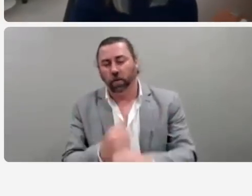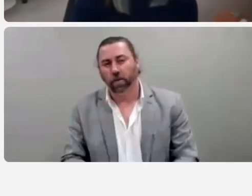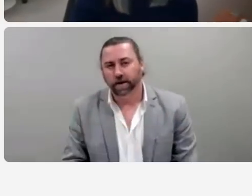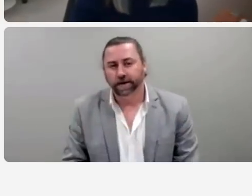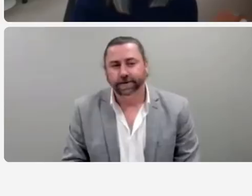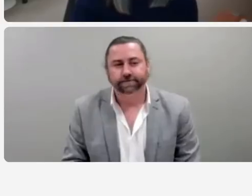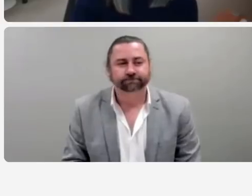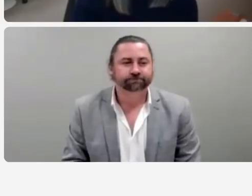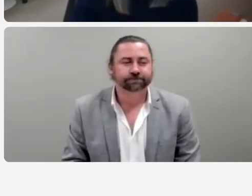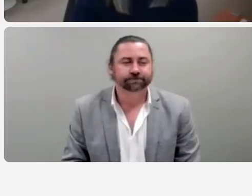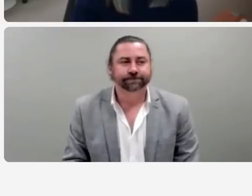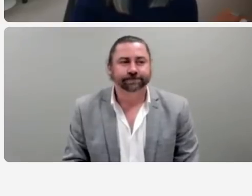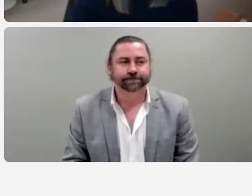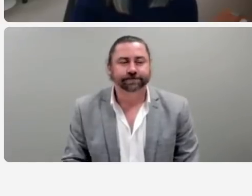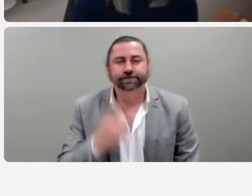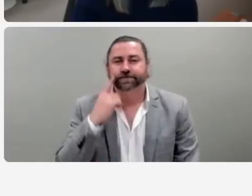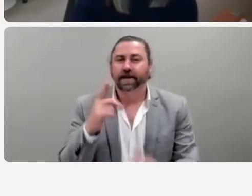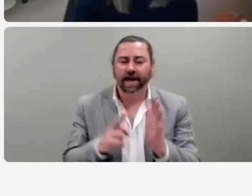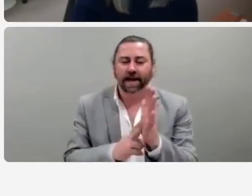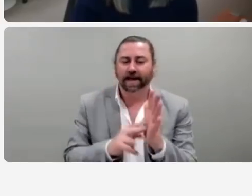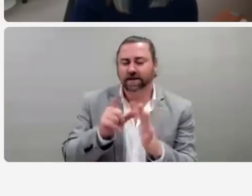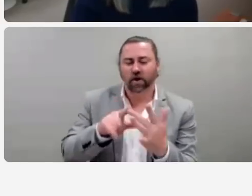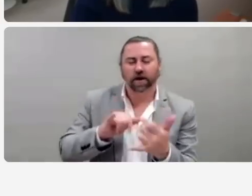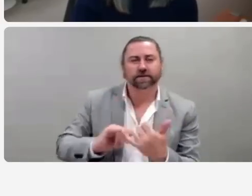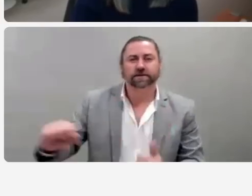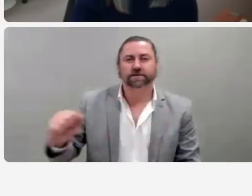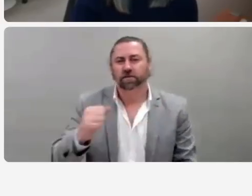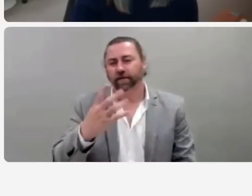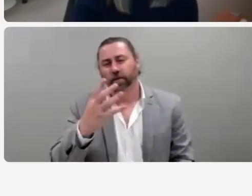NDIS there's about 400,000 people in the scheme at any